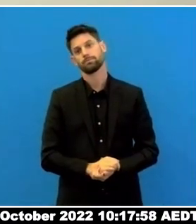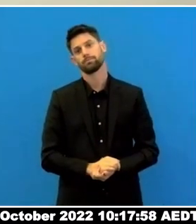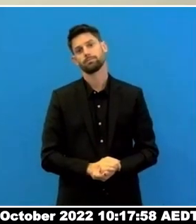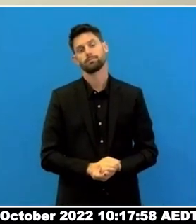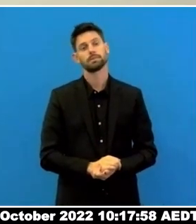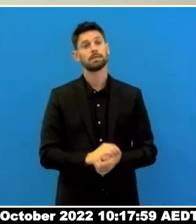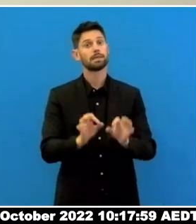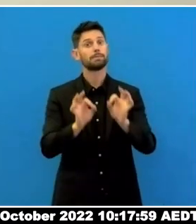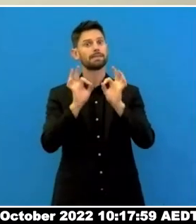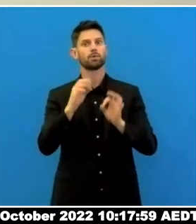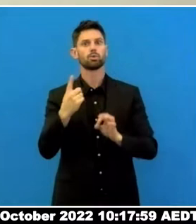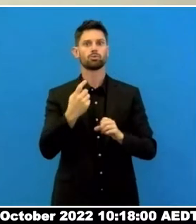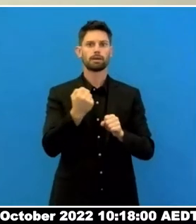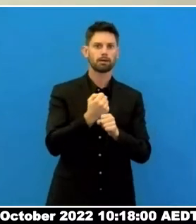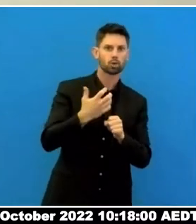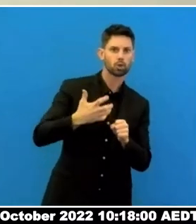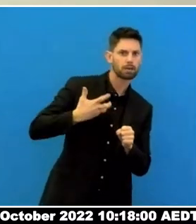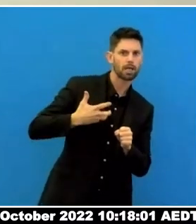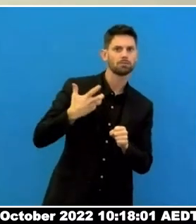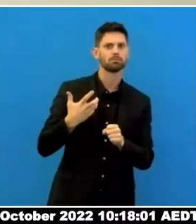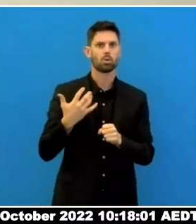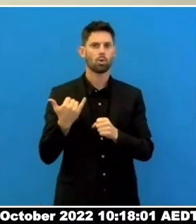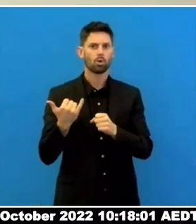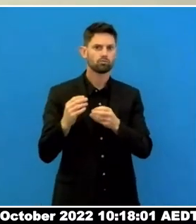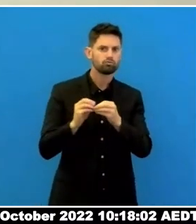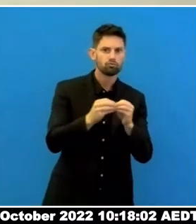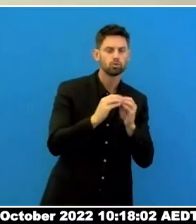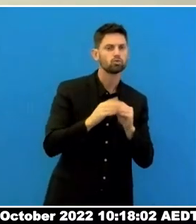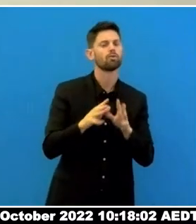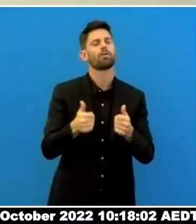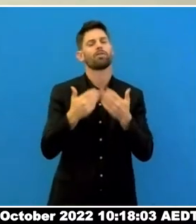and available remedies. Thank you very much for this opportunity.